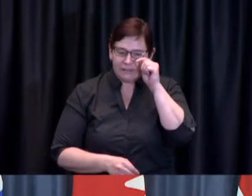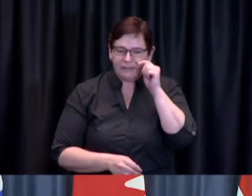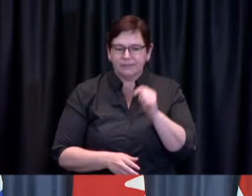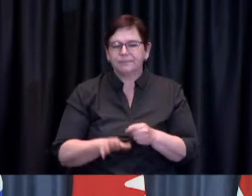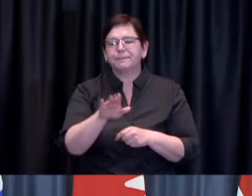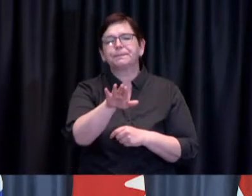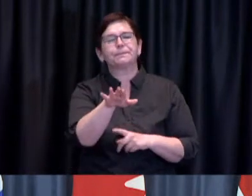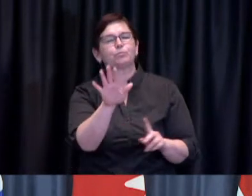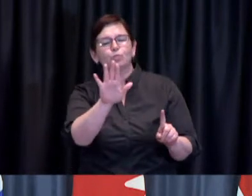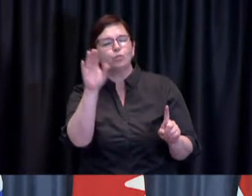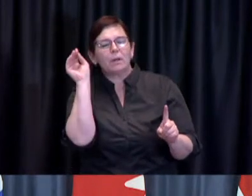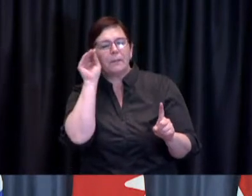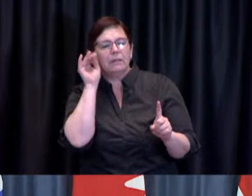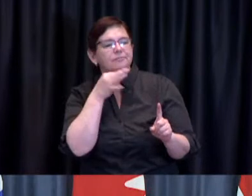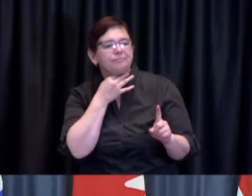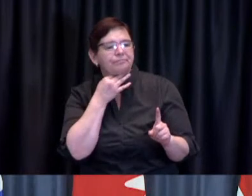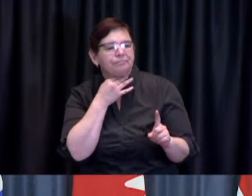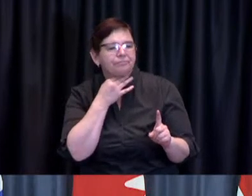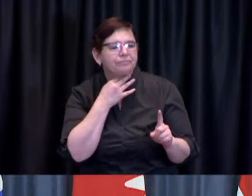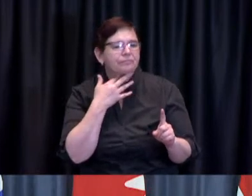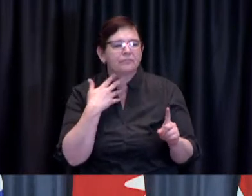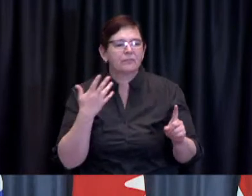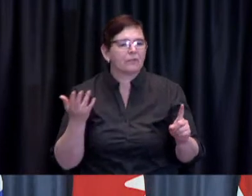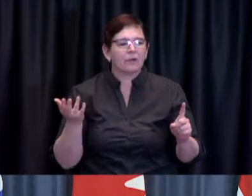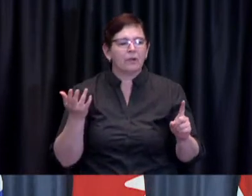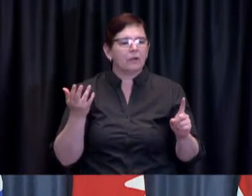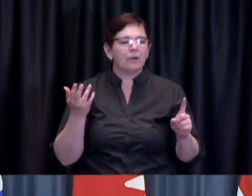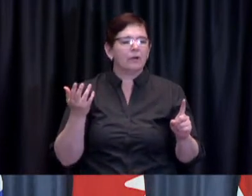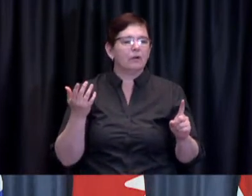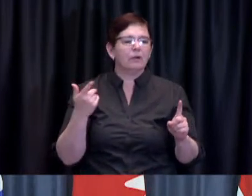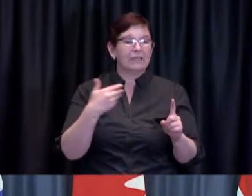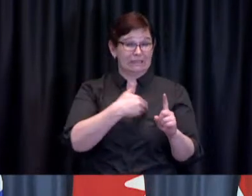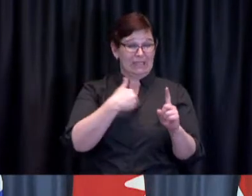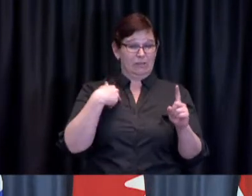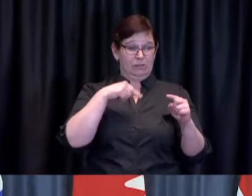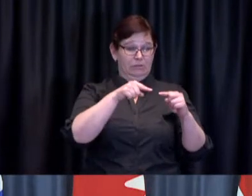of Torontonians going south of the border for their vaccine either because they can get their